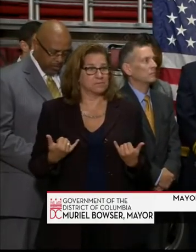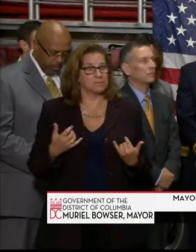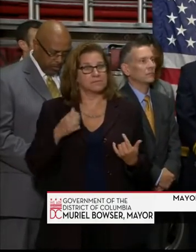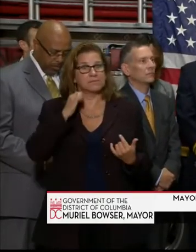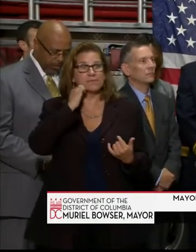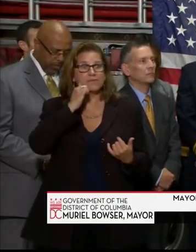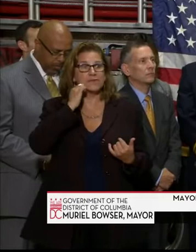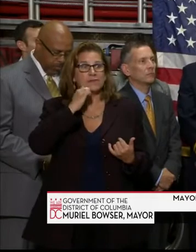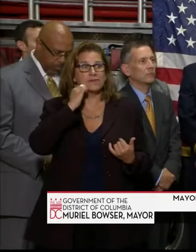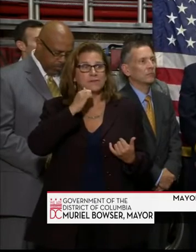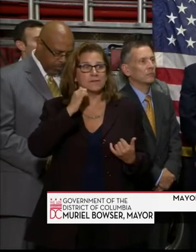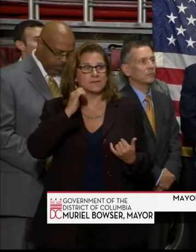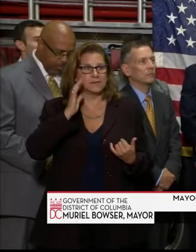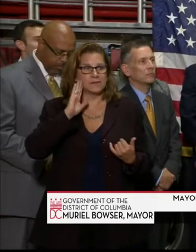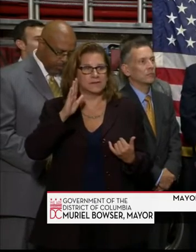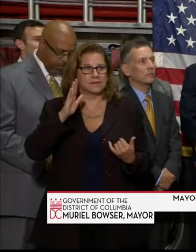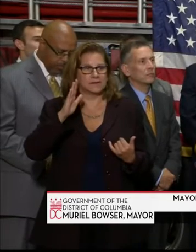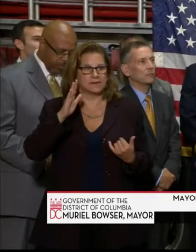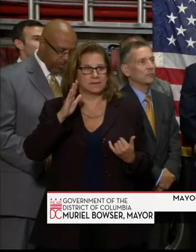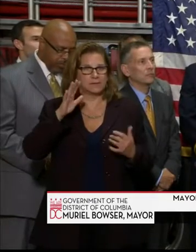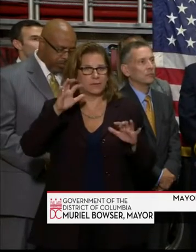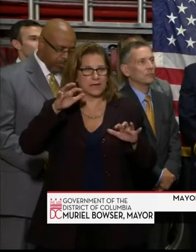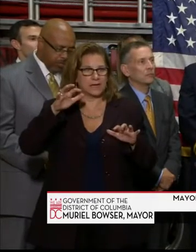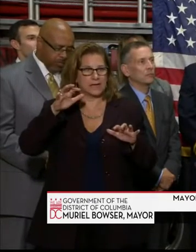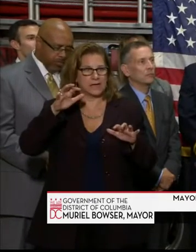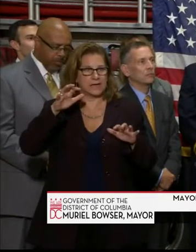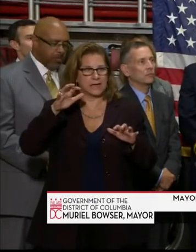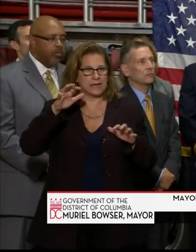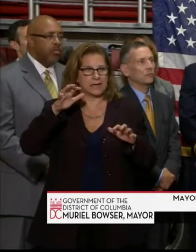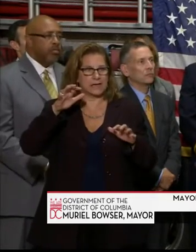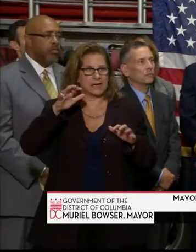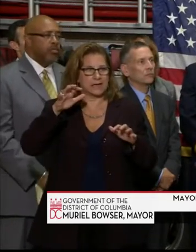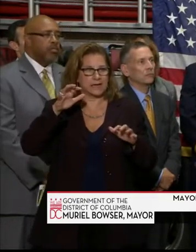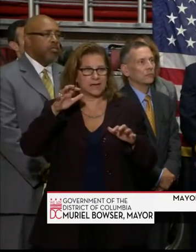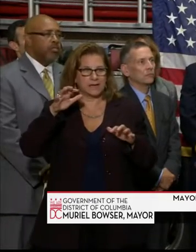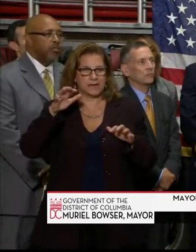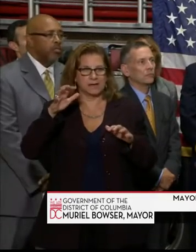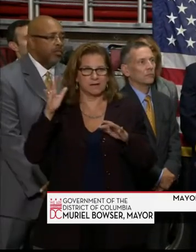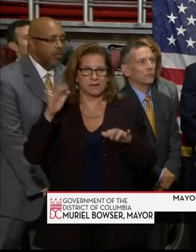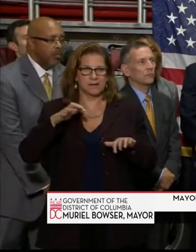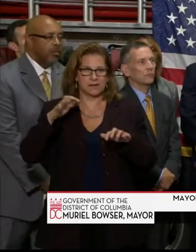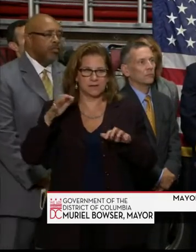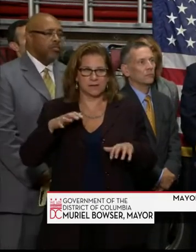WILL BEGIN TO SEE RAIN ENTER THE AREA PARTICULARLY IN THE -- IN